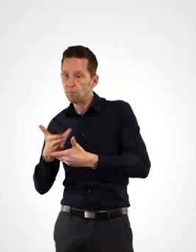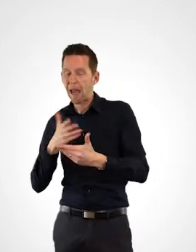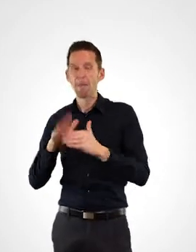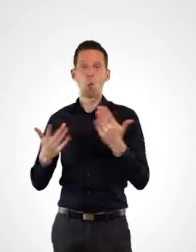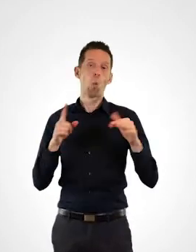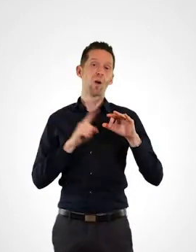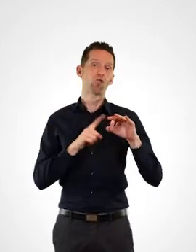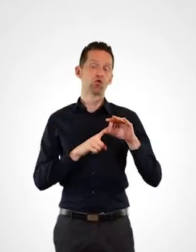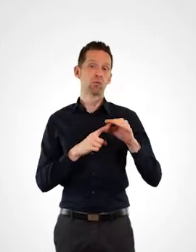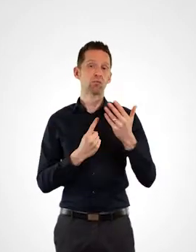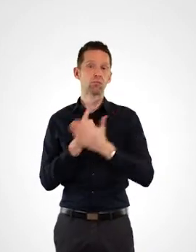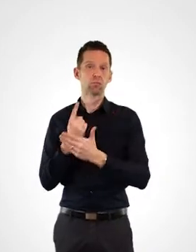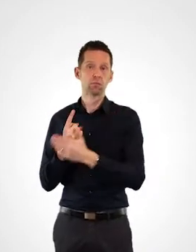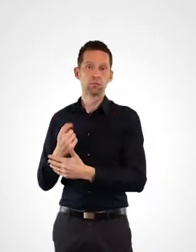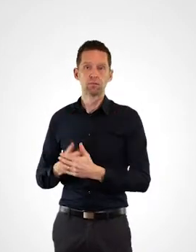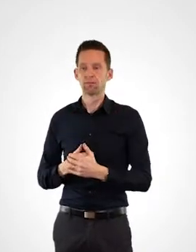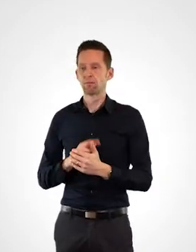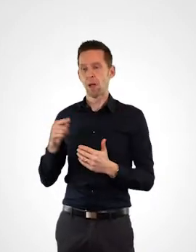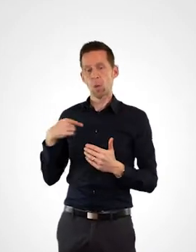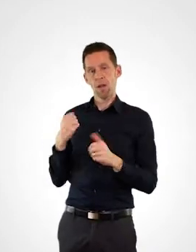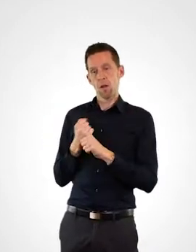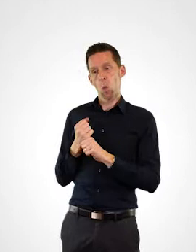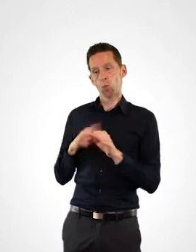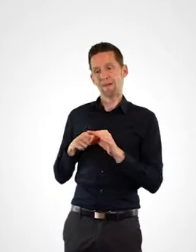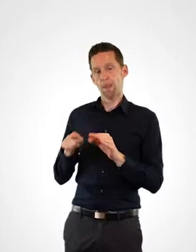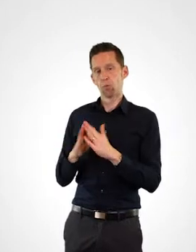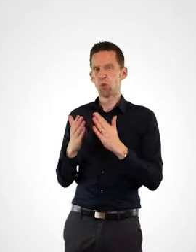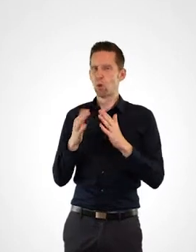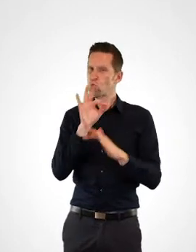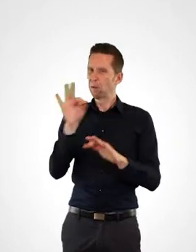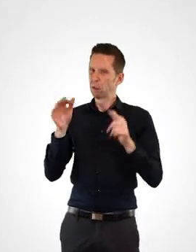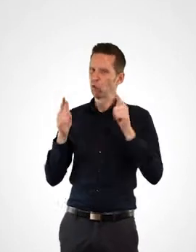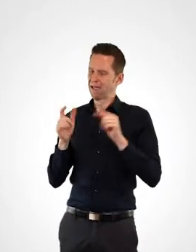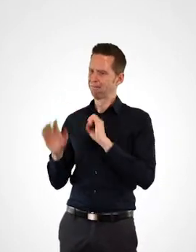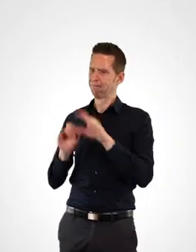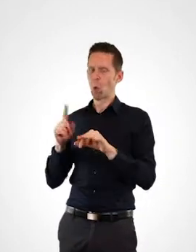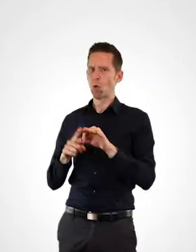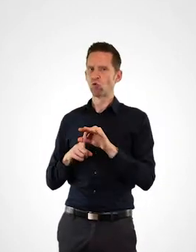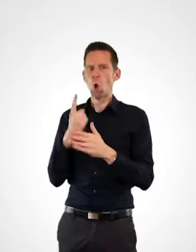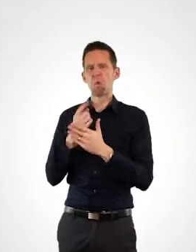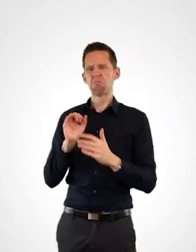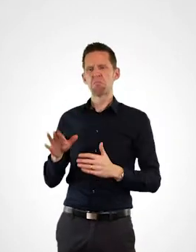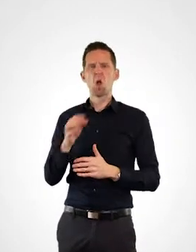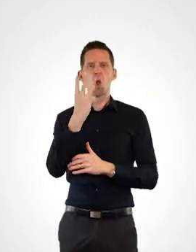The interaction is around questions that we've created for those books - not too many questions for any book,